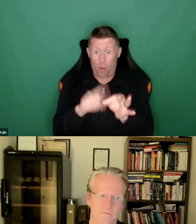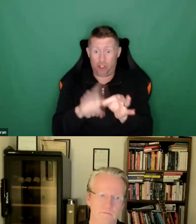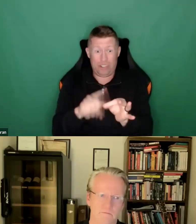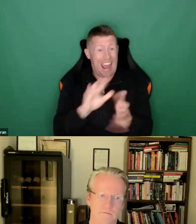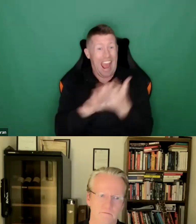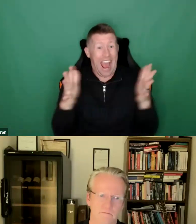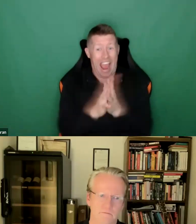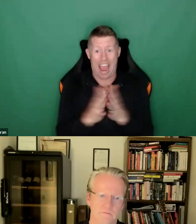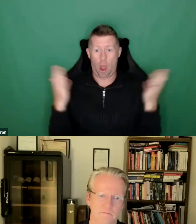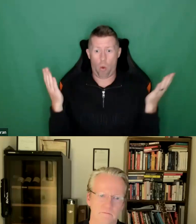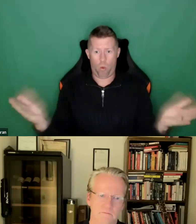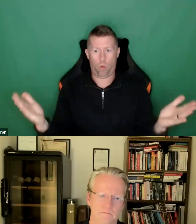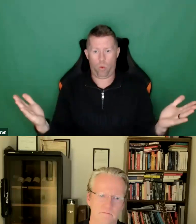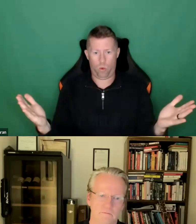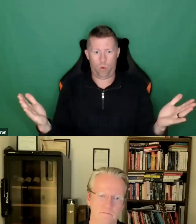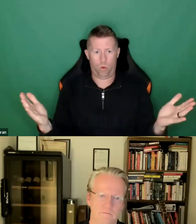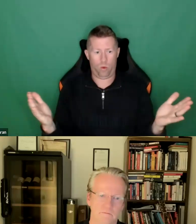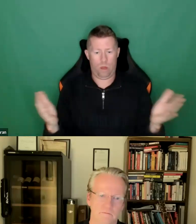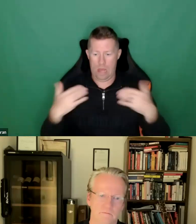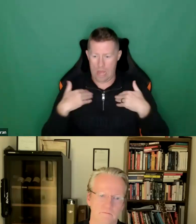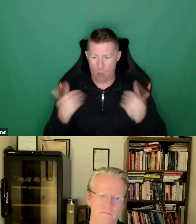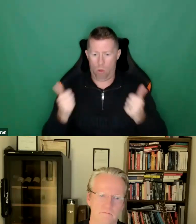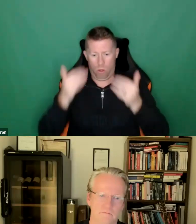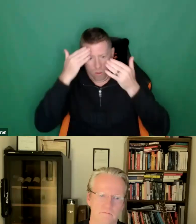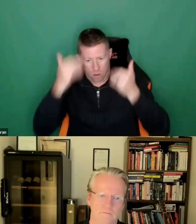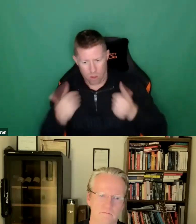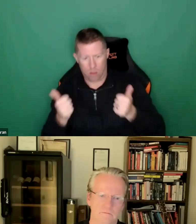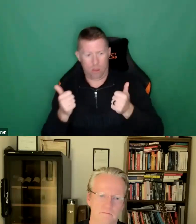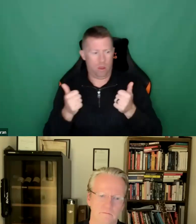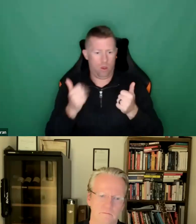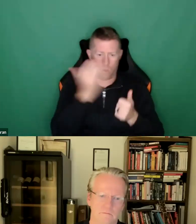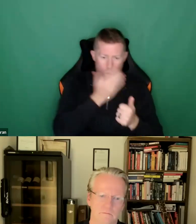and what we're trying to do here,